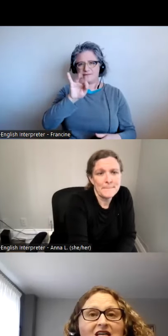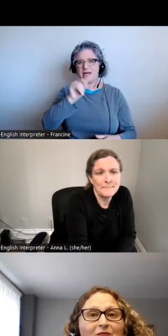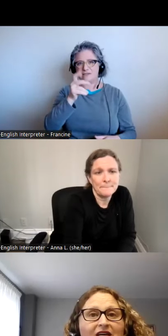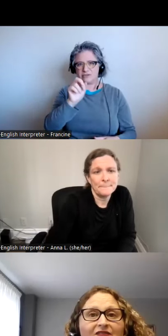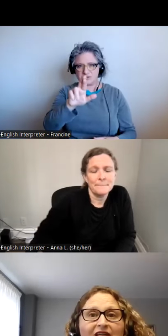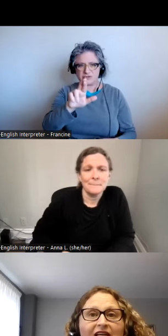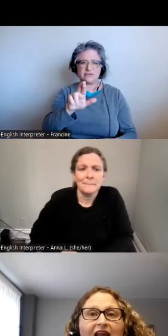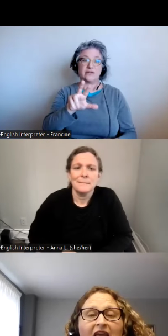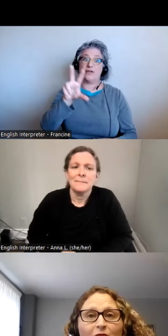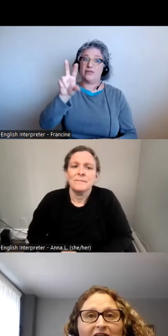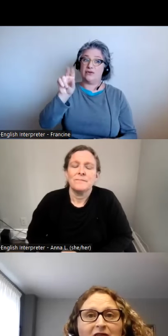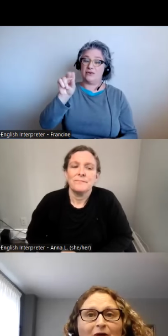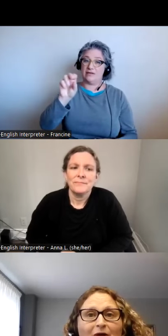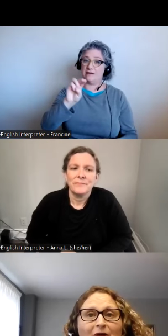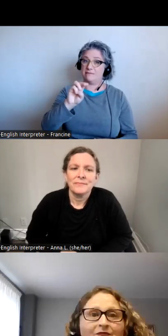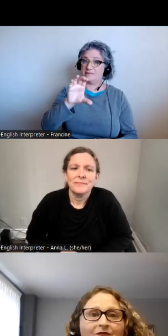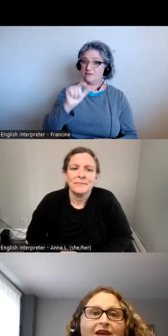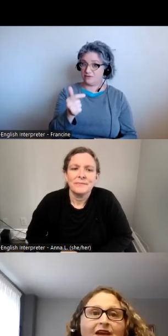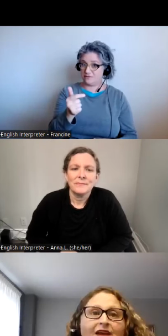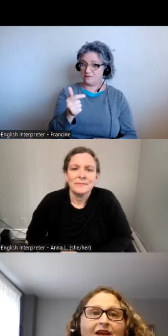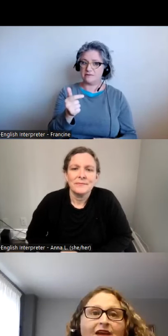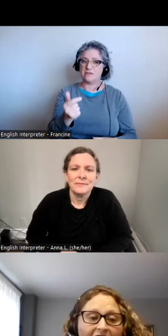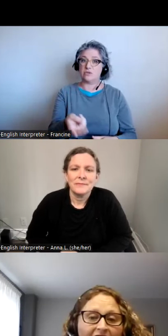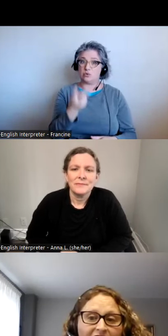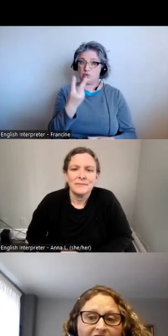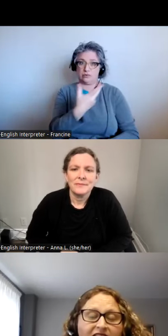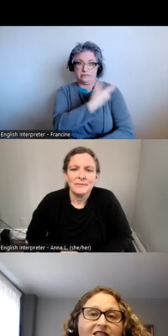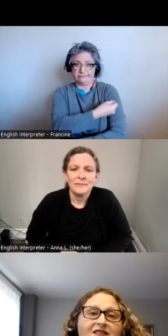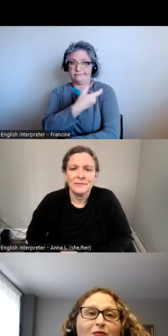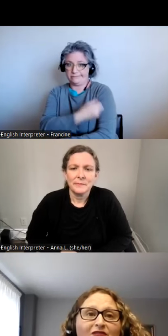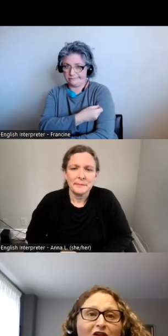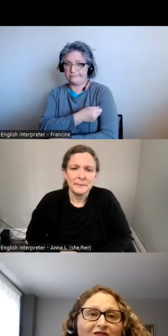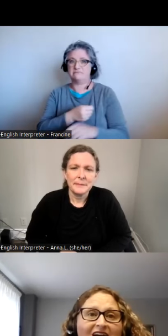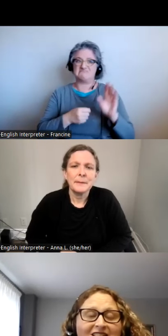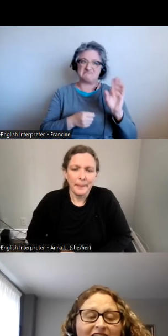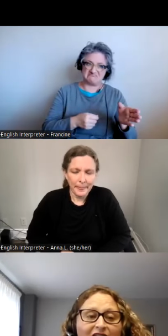please. The first is Pfizer. 30 micrograms